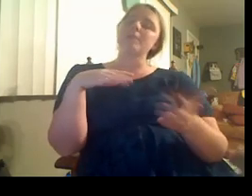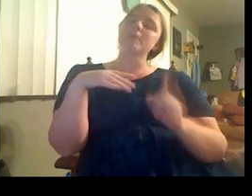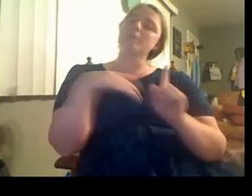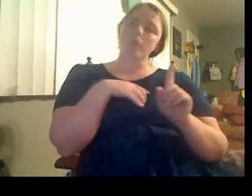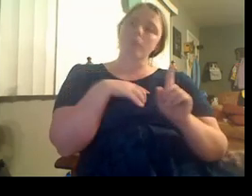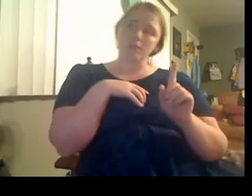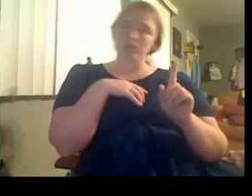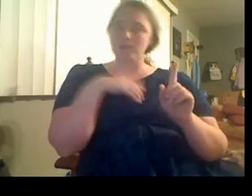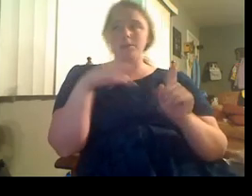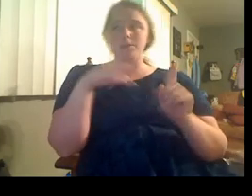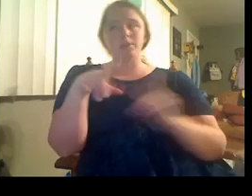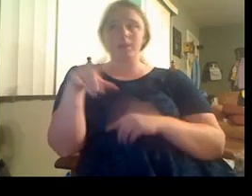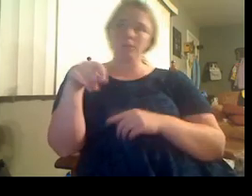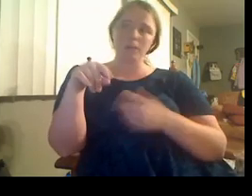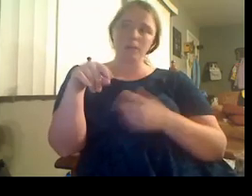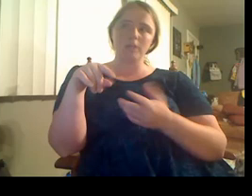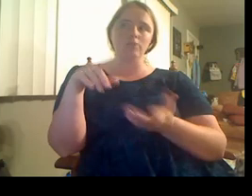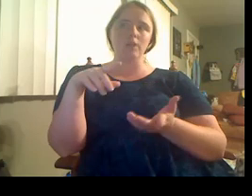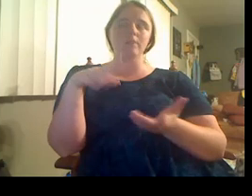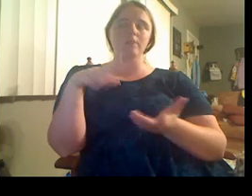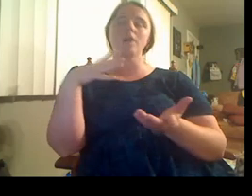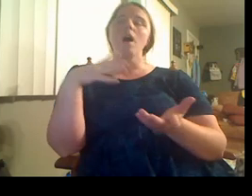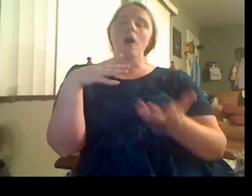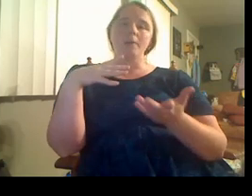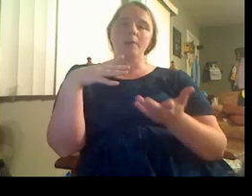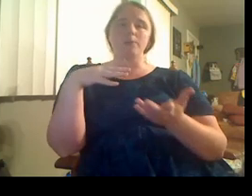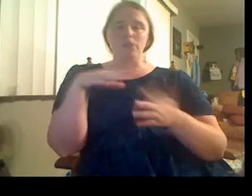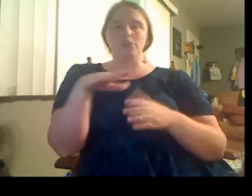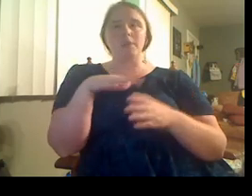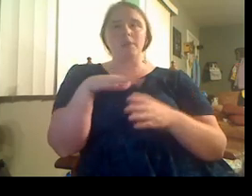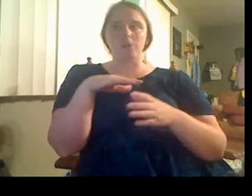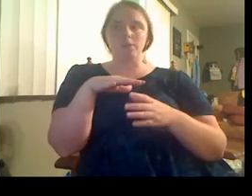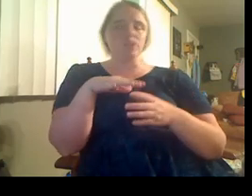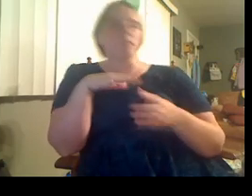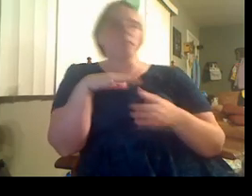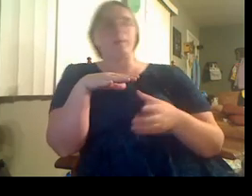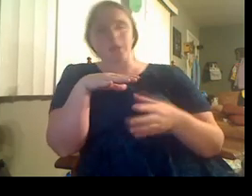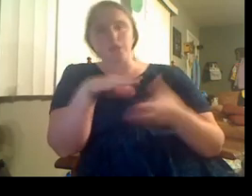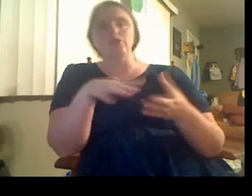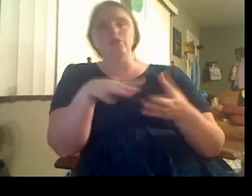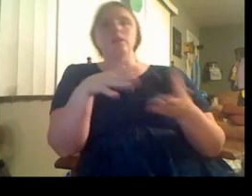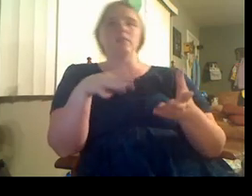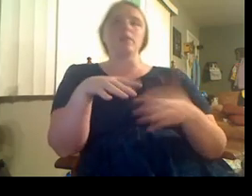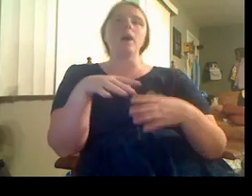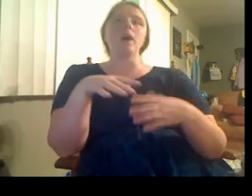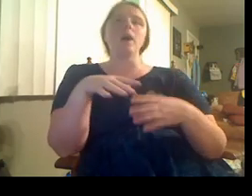they can be one district and sometimes they can be 20 districts. It really just depends on the region the population, etc.